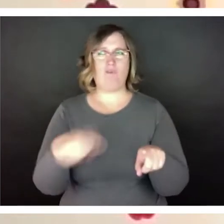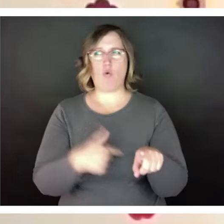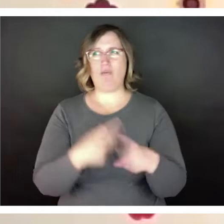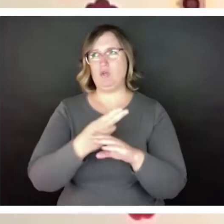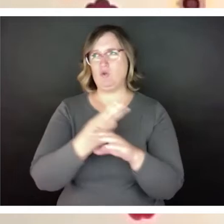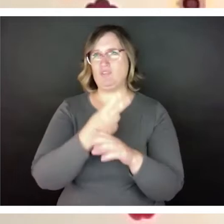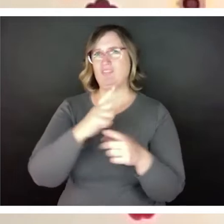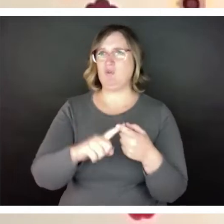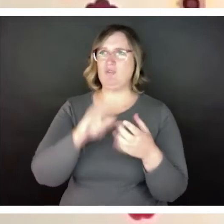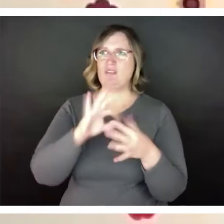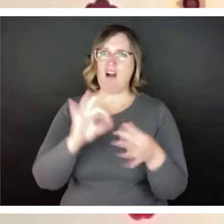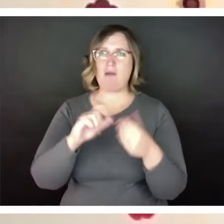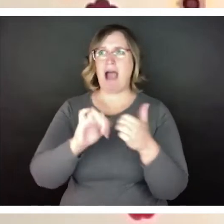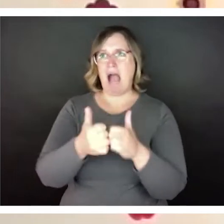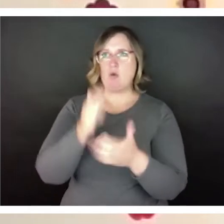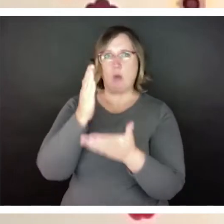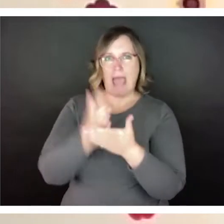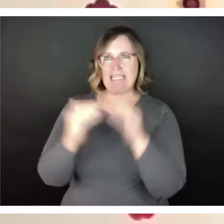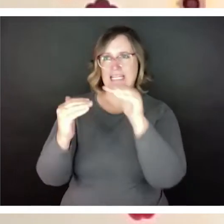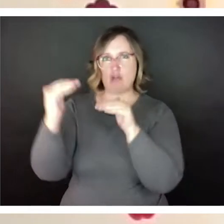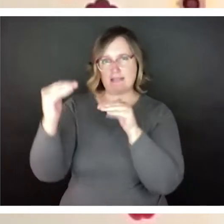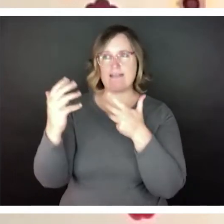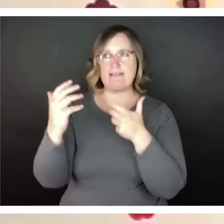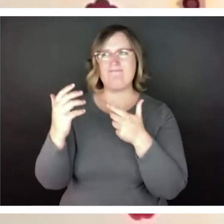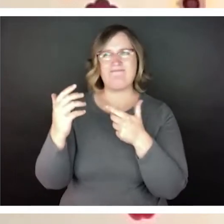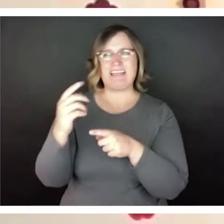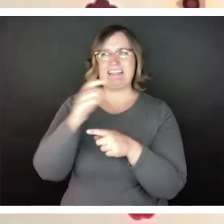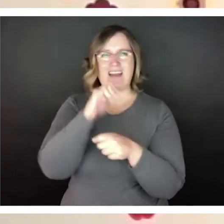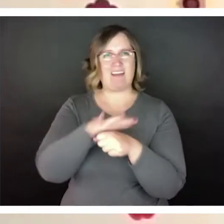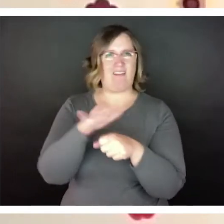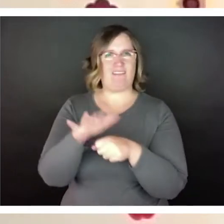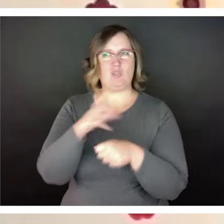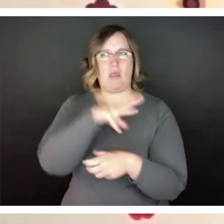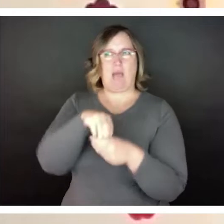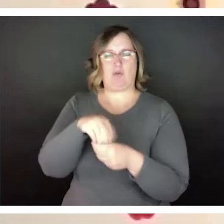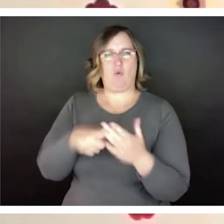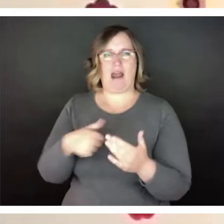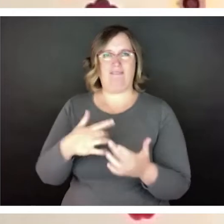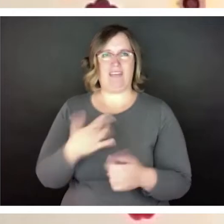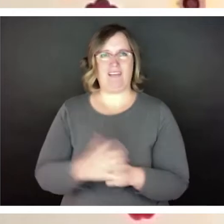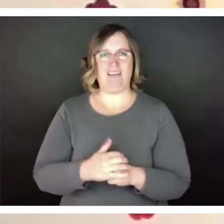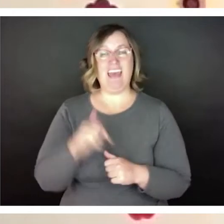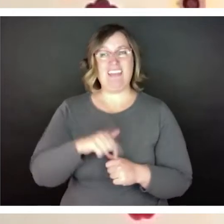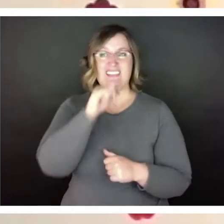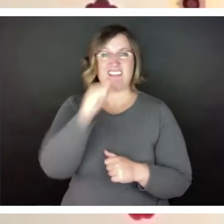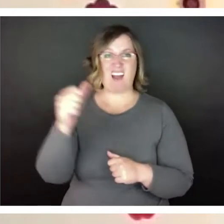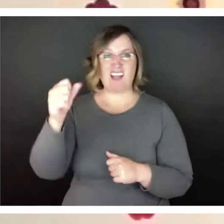to end injustice no longer captures what I feel. We are not in a sprint or a marathon or a boxing match